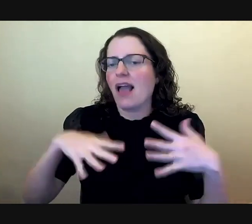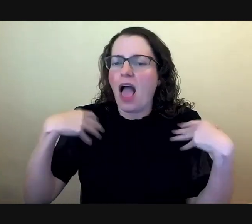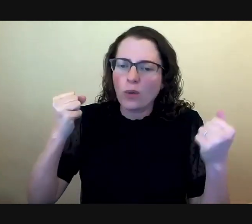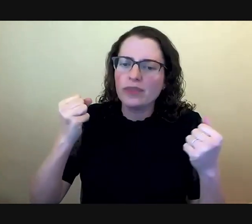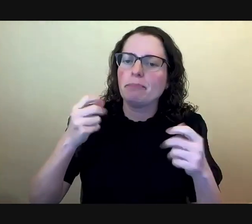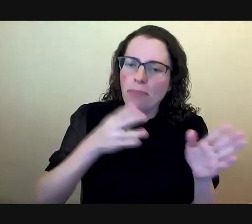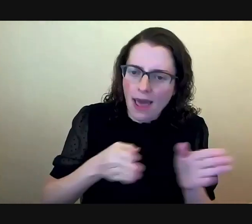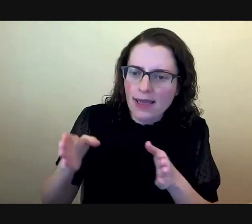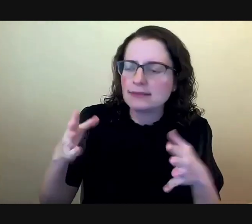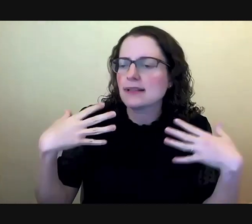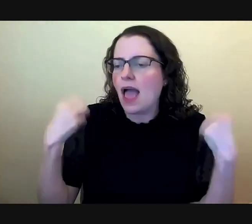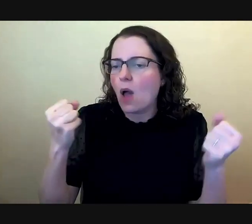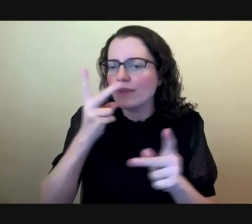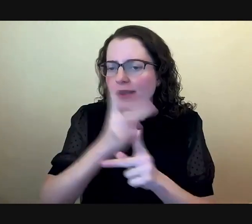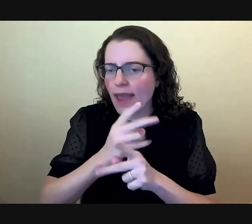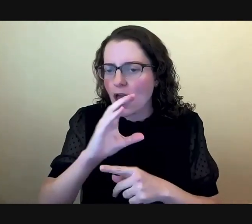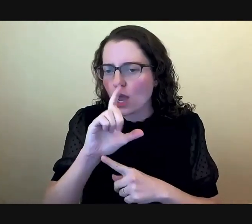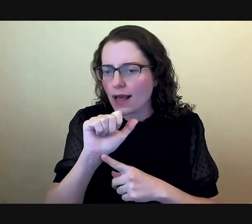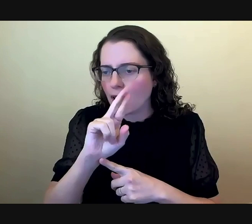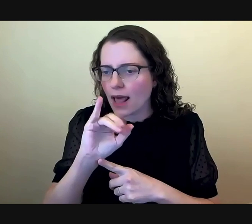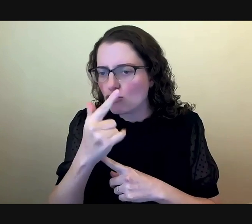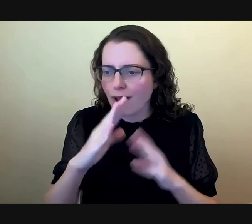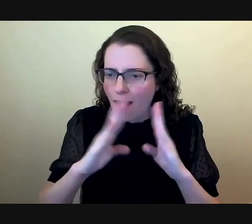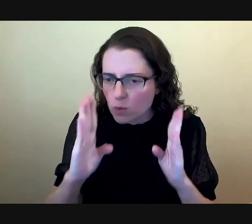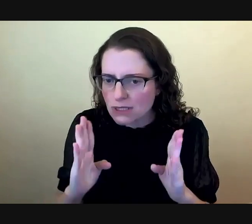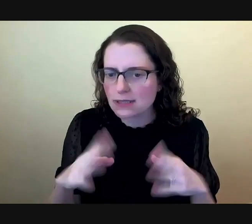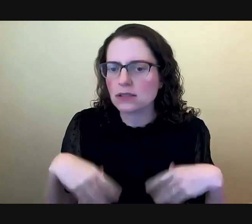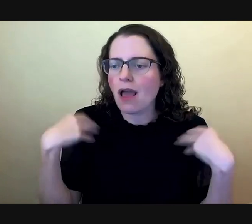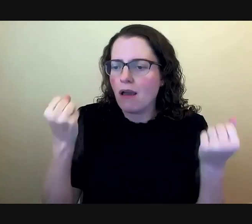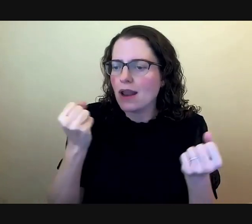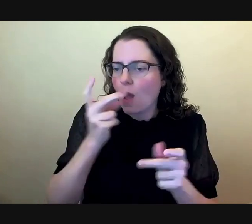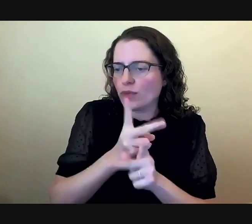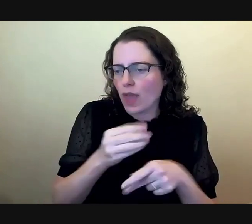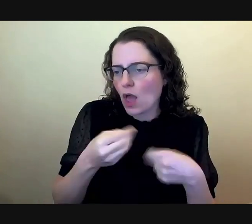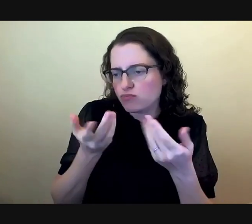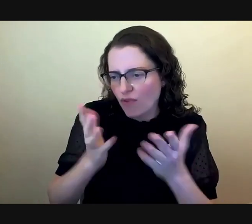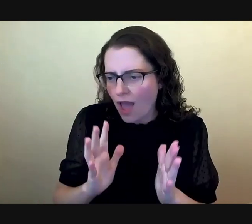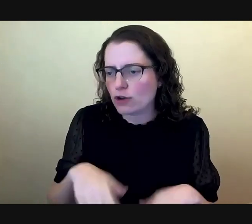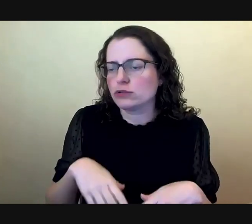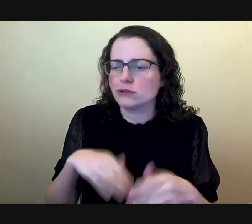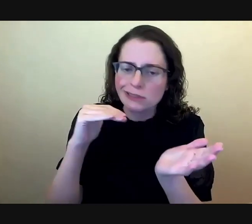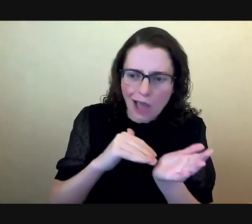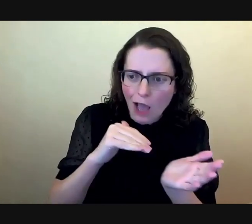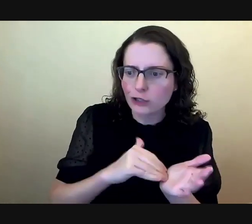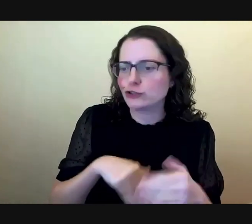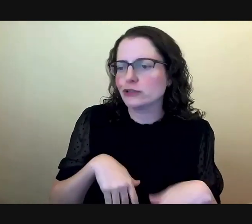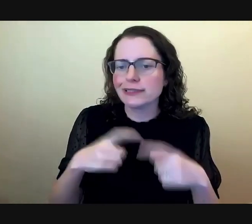This would entail health plans, health care clearinghouses, and health care providers.